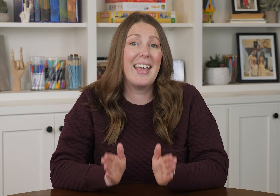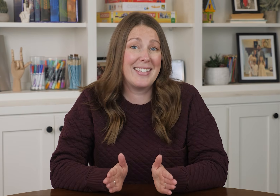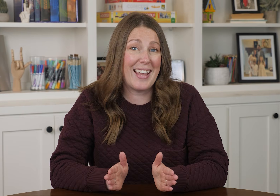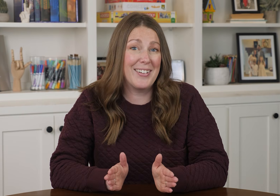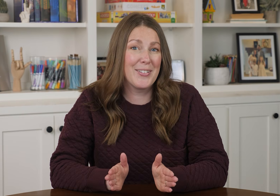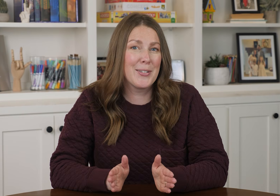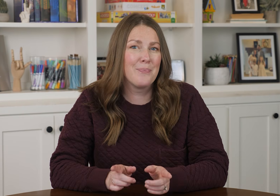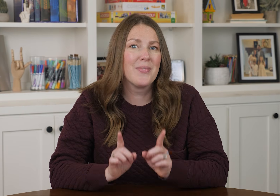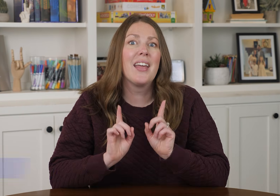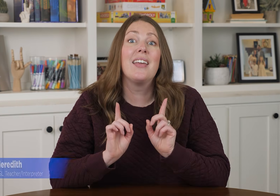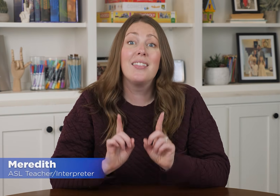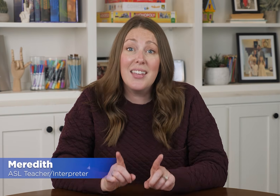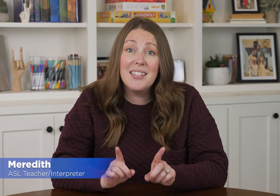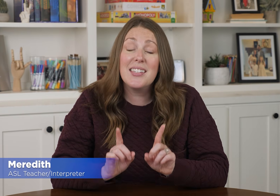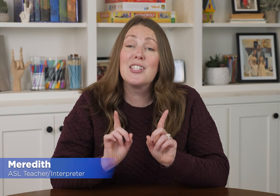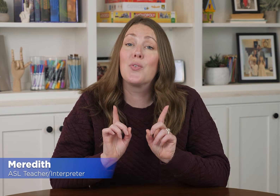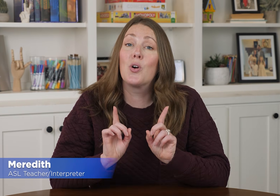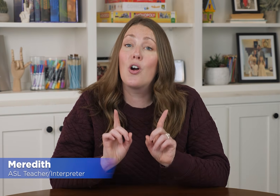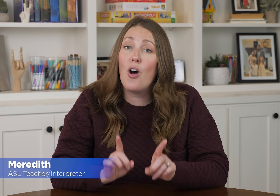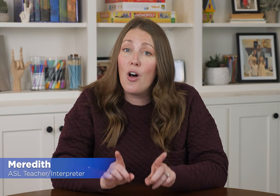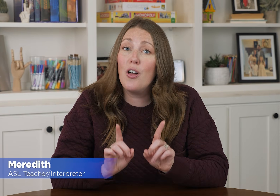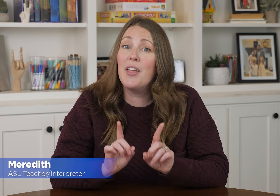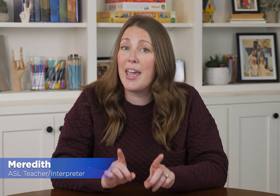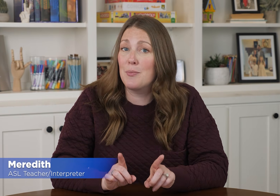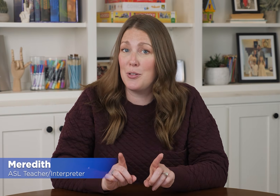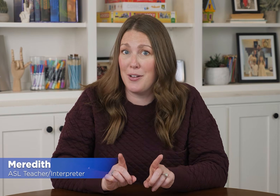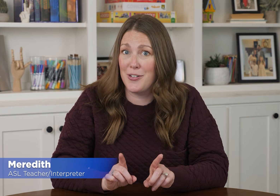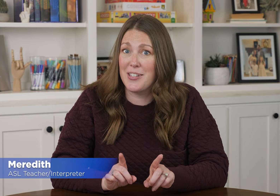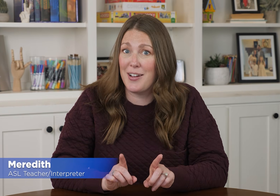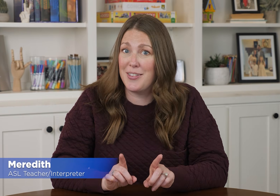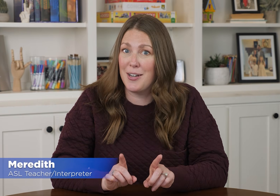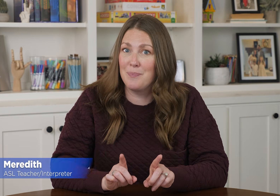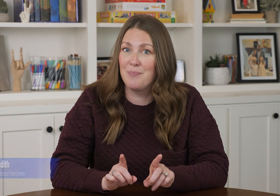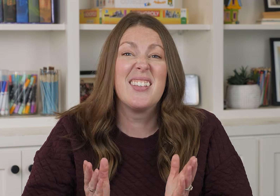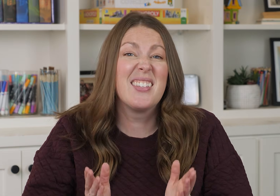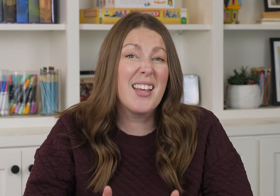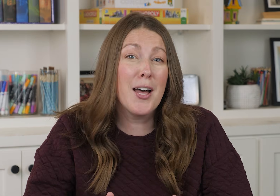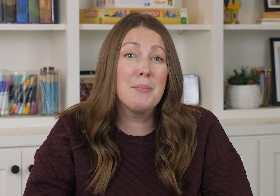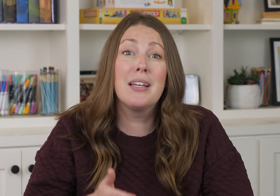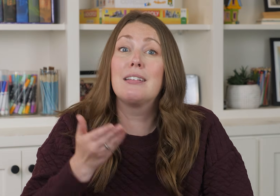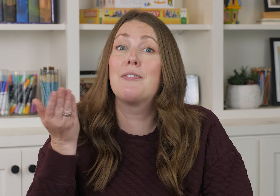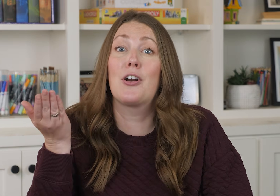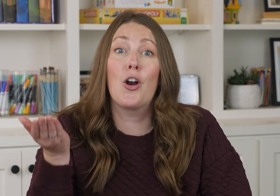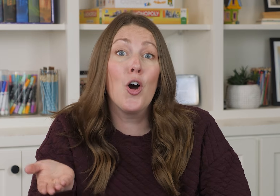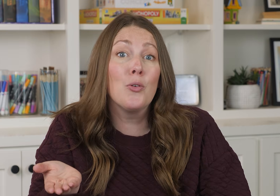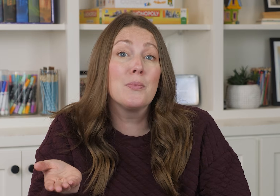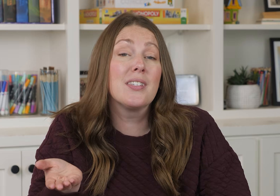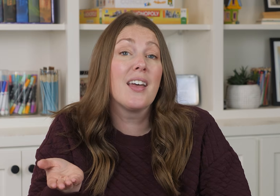Hey signers, this is for all the animal